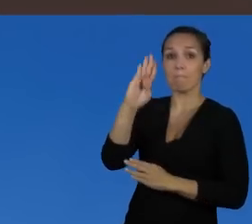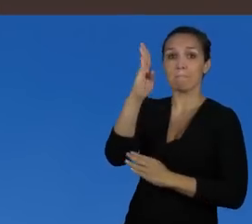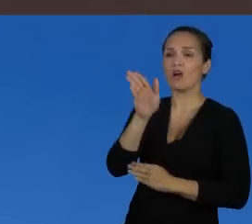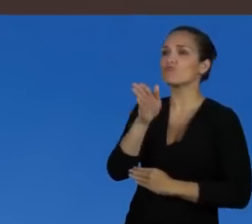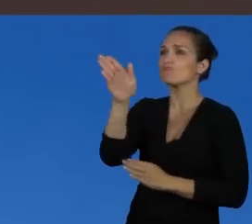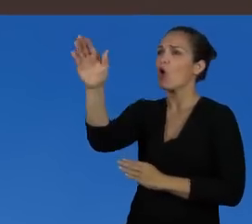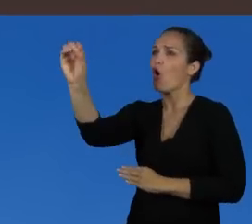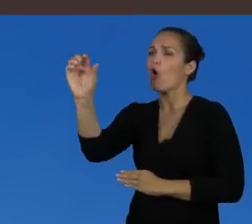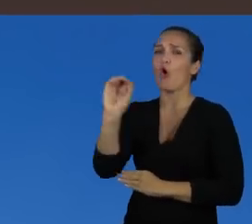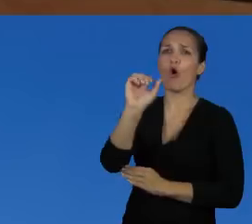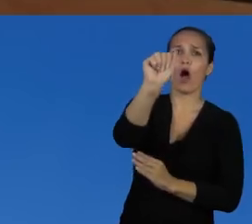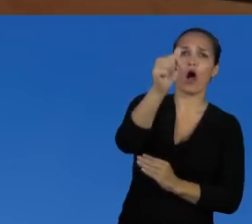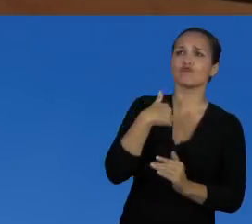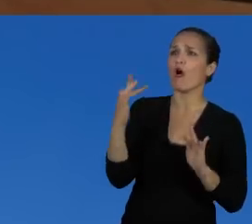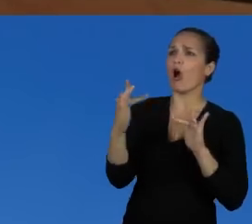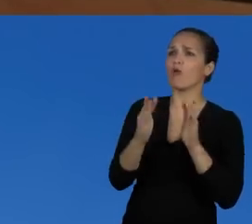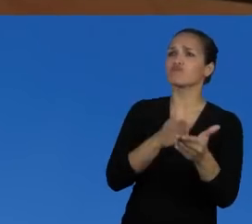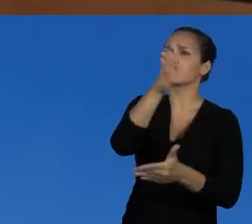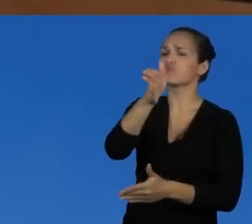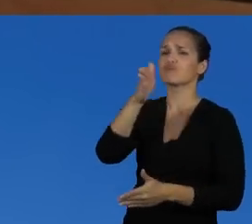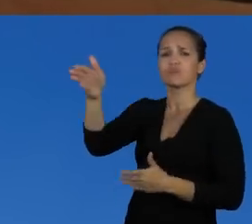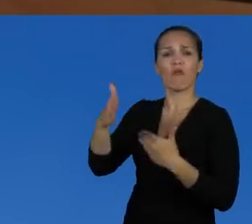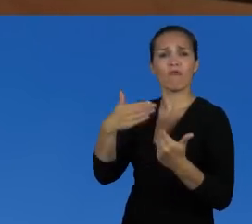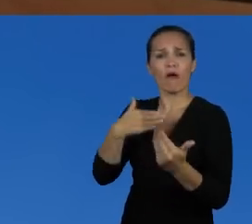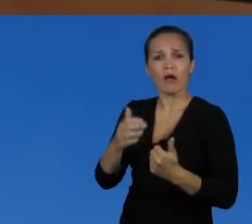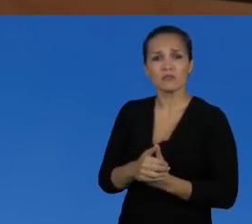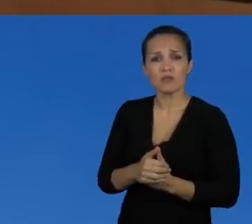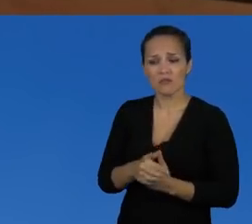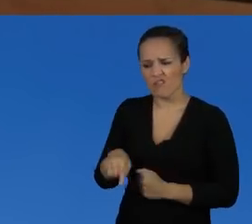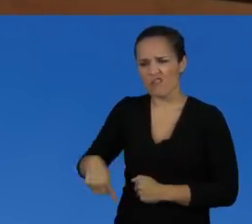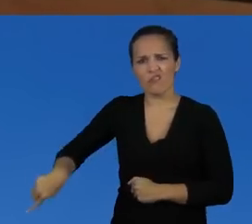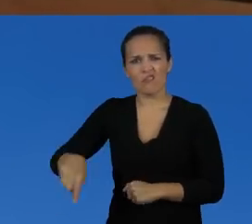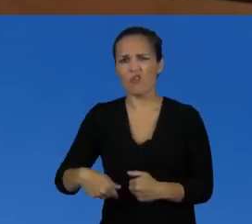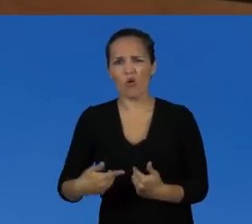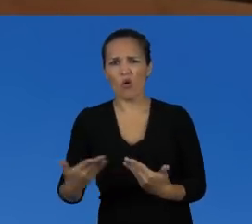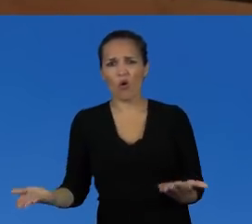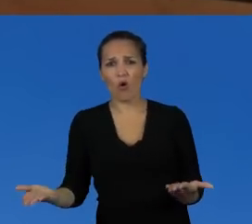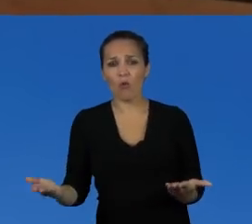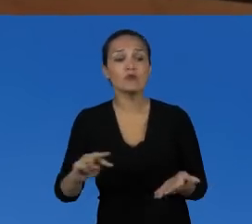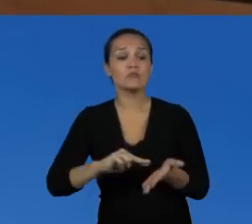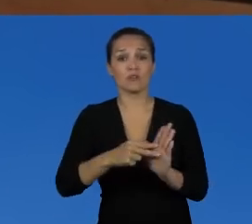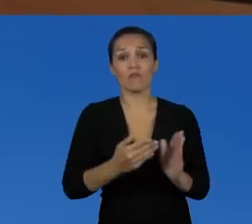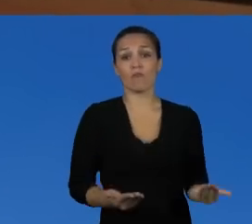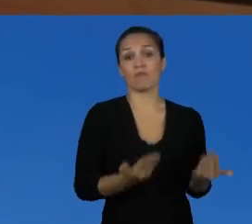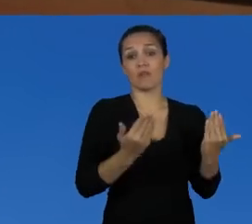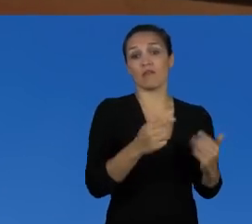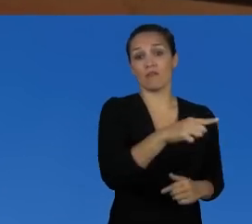to the bathroom to think in which are you less likely to be subjected to violence, you have gender identity privilege.